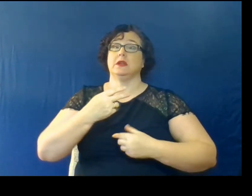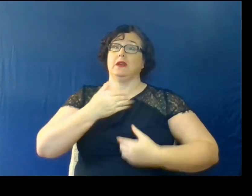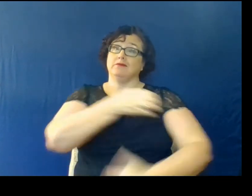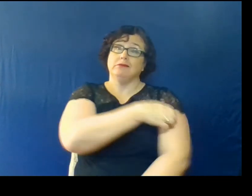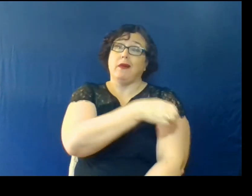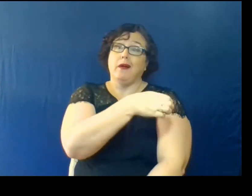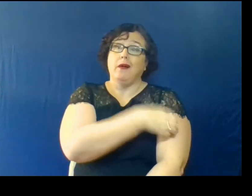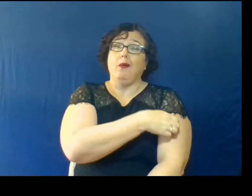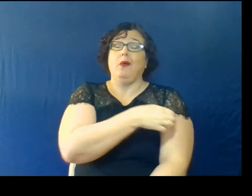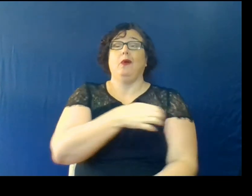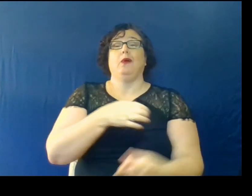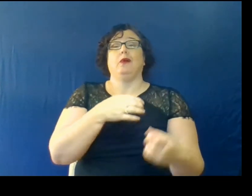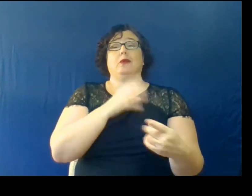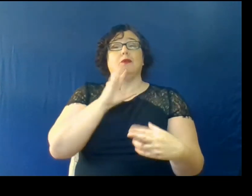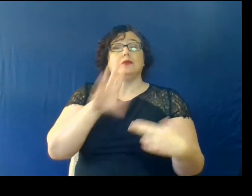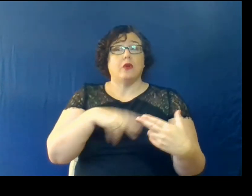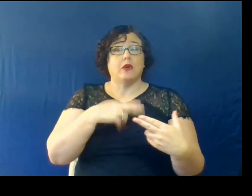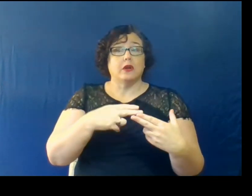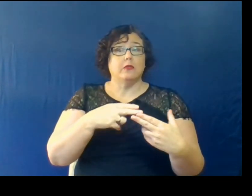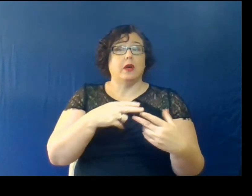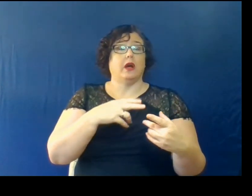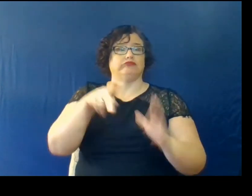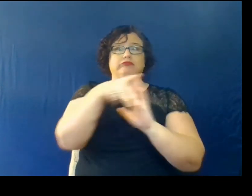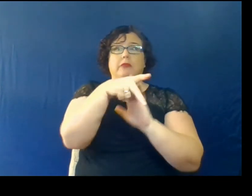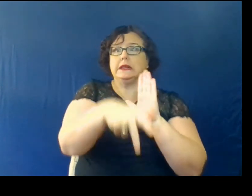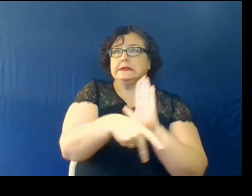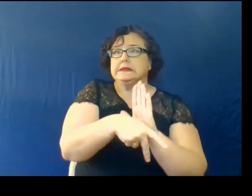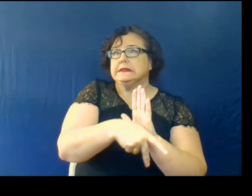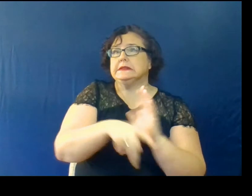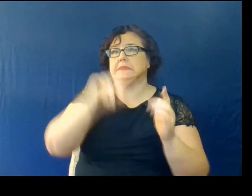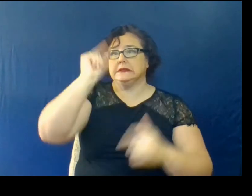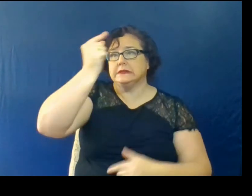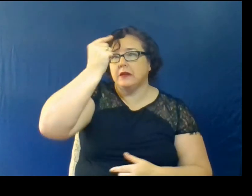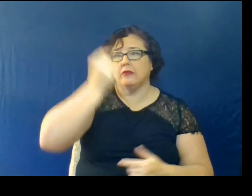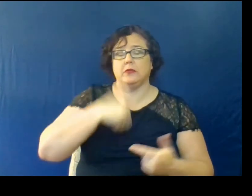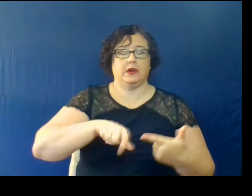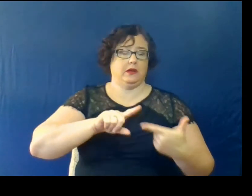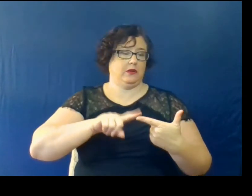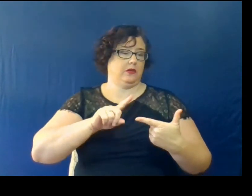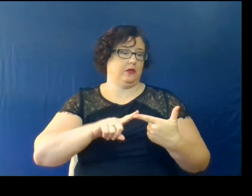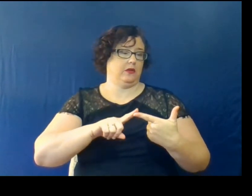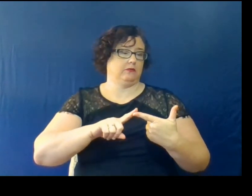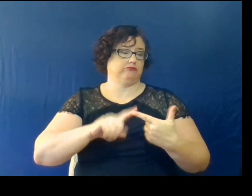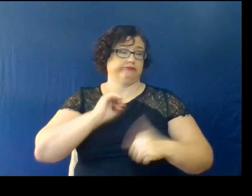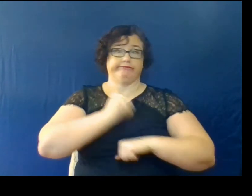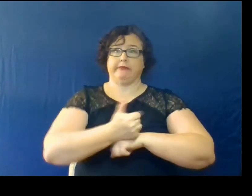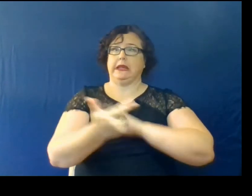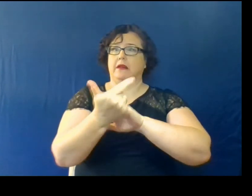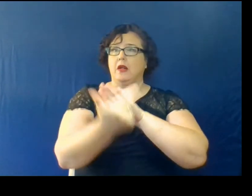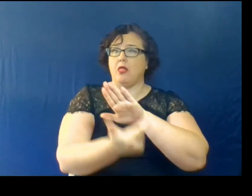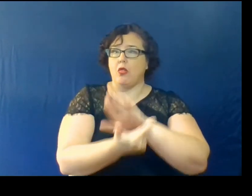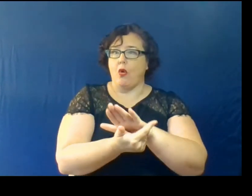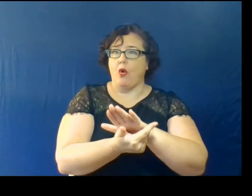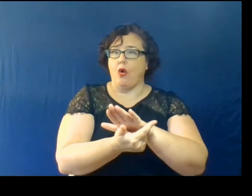when we are talking about policies, when we were talking about making laws that absolutely impact